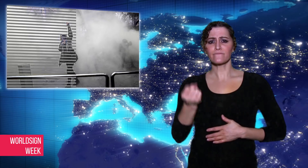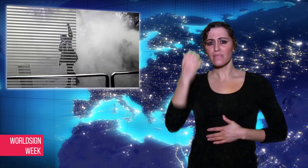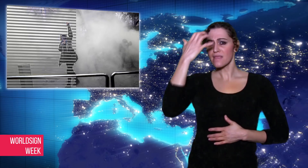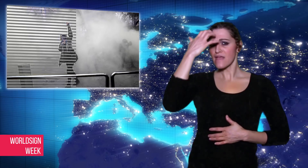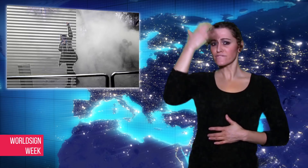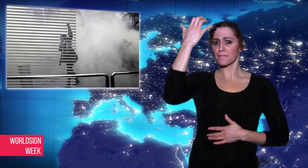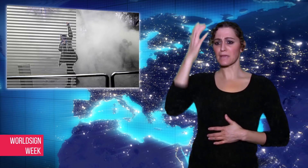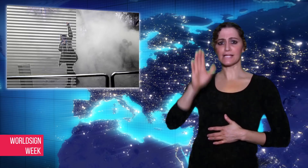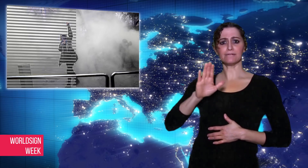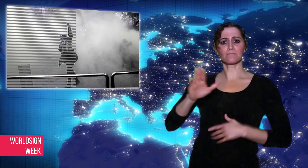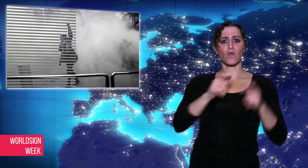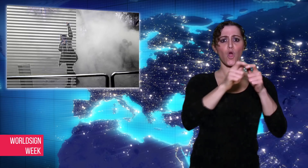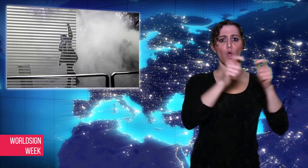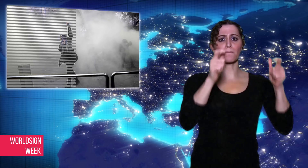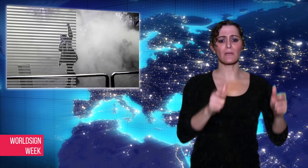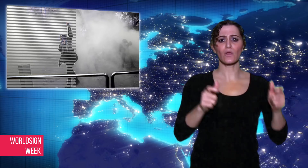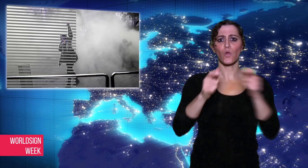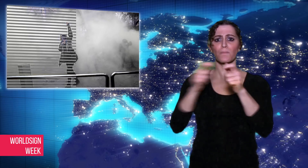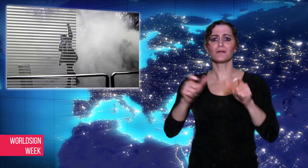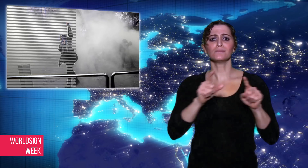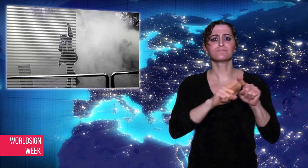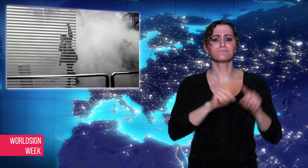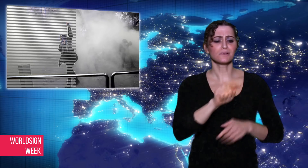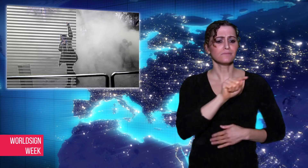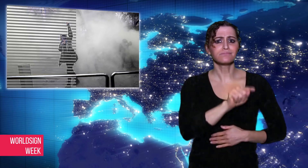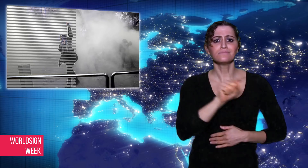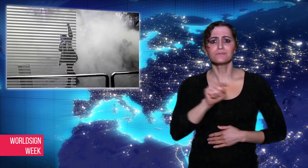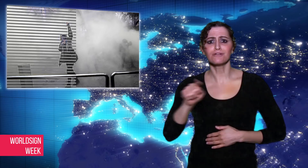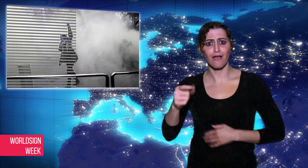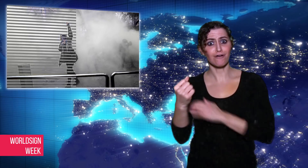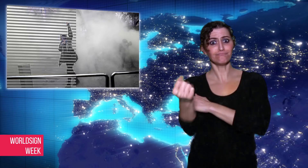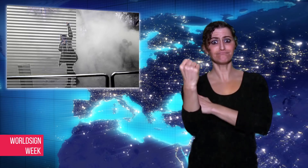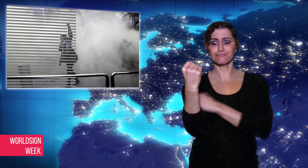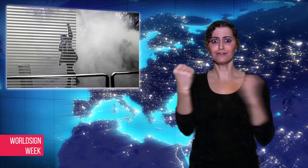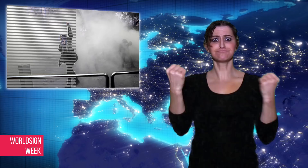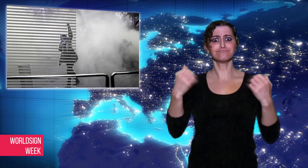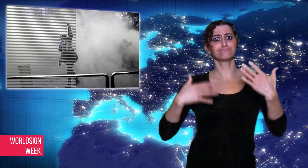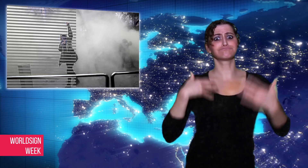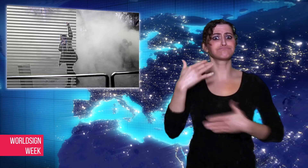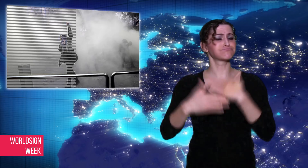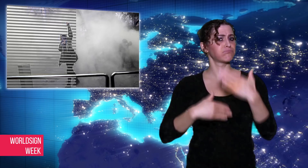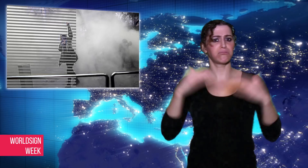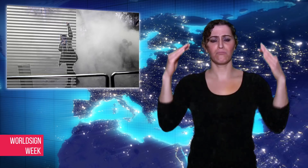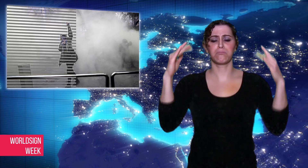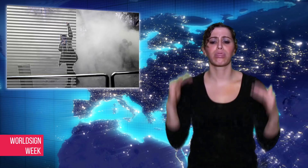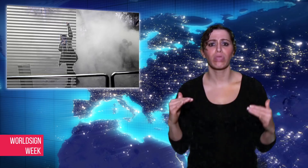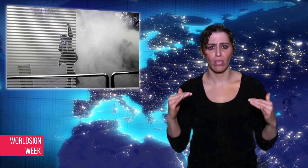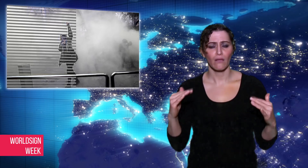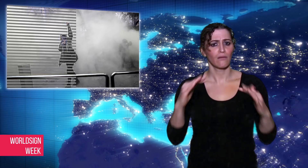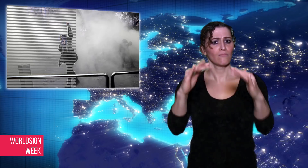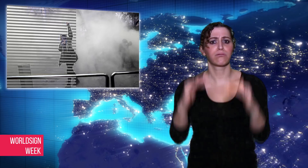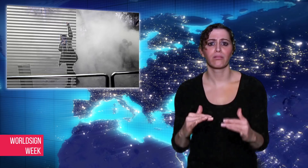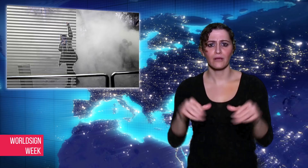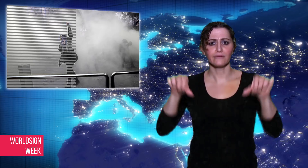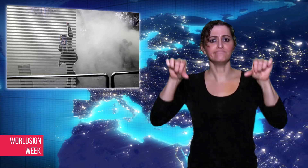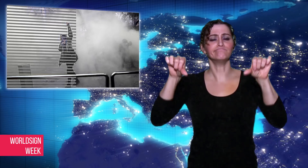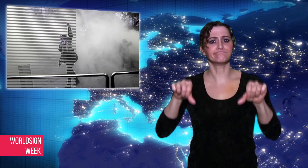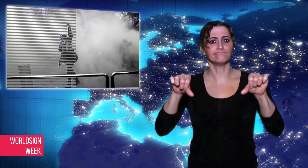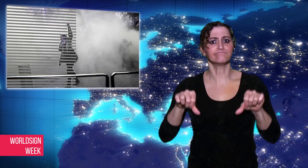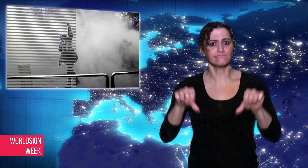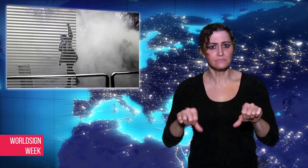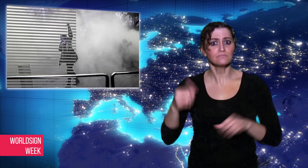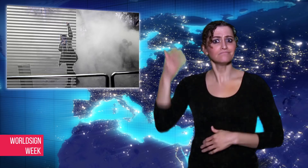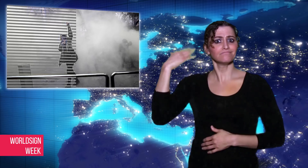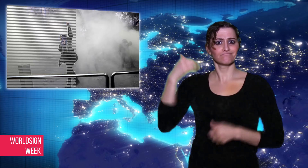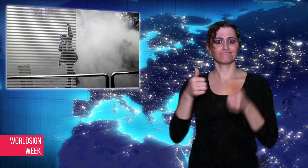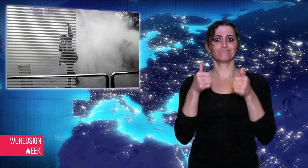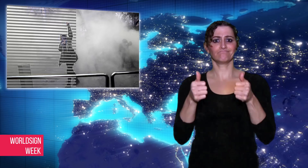are underperforming. Despite rallies of